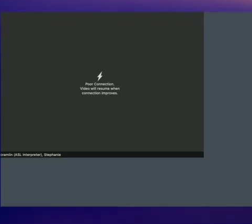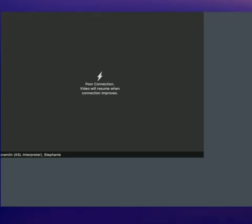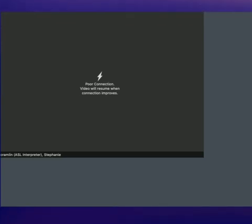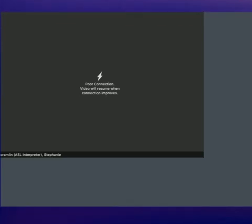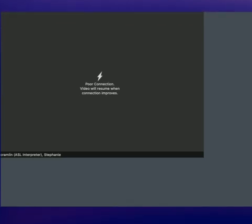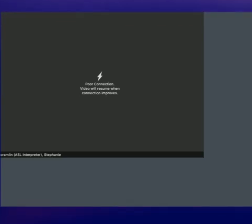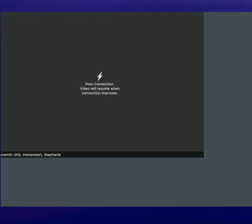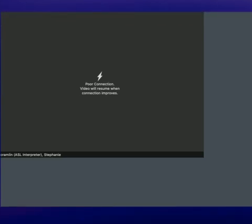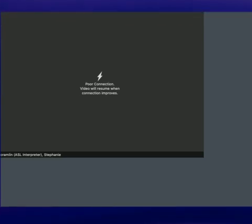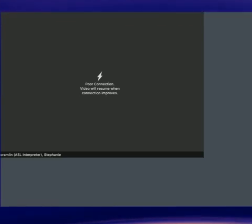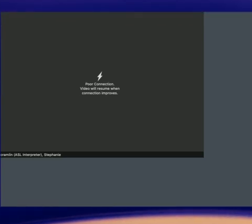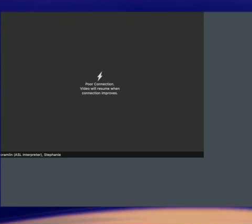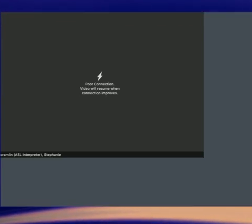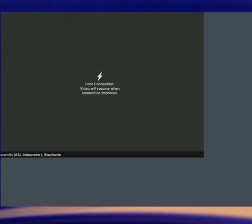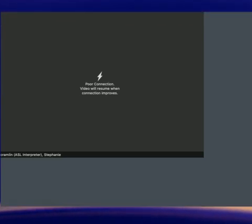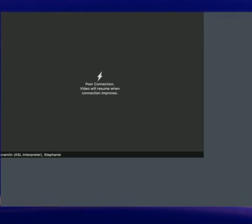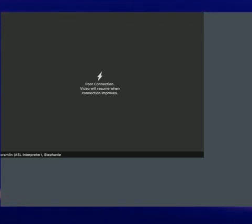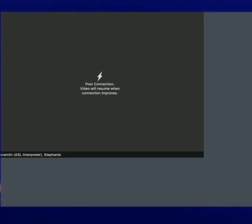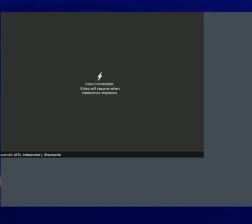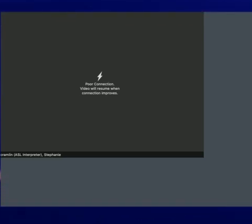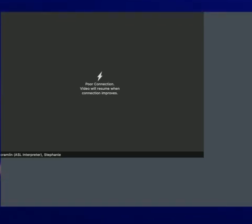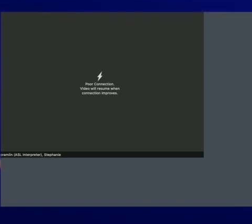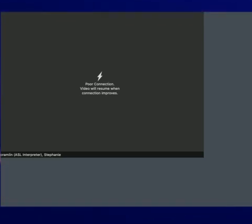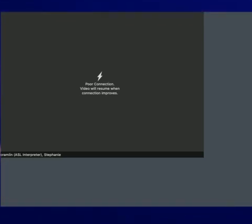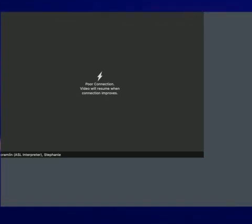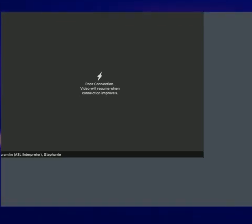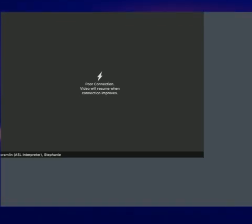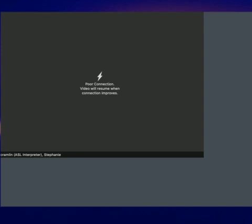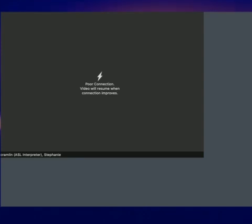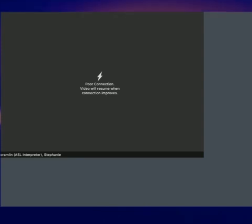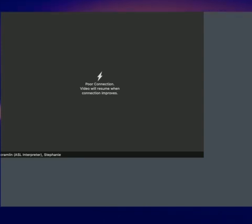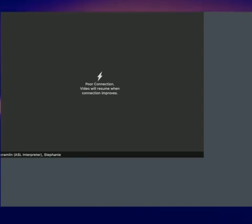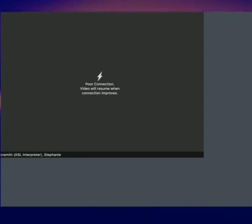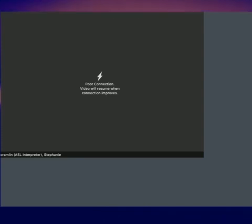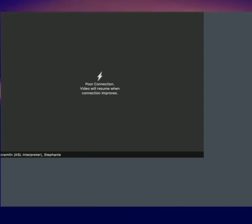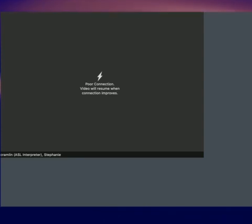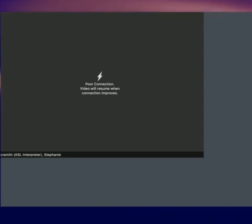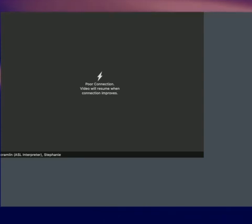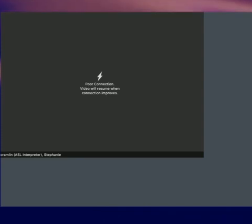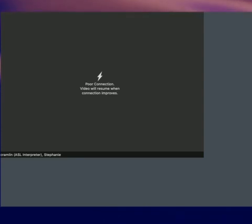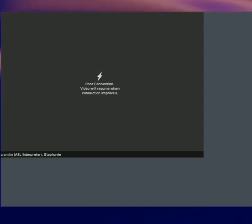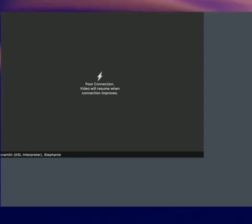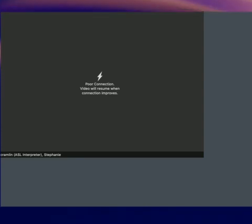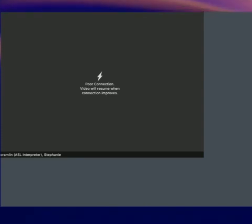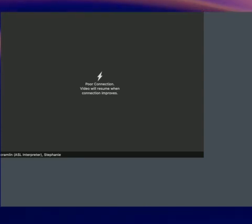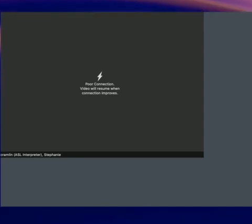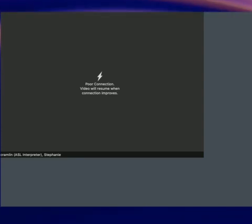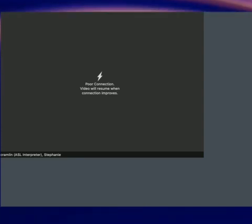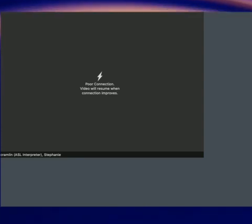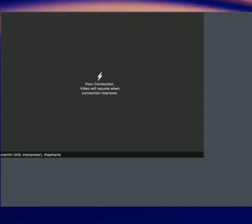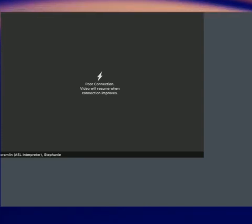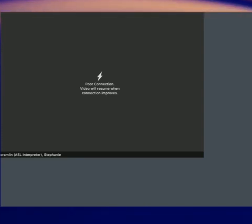to see all of that in action. But, you know, can you tell us a little bit about the folks who are joining us live